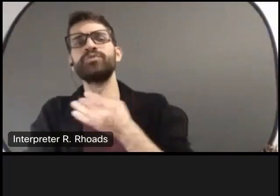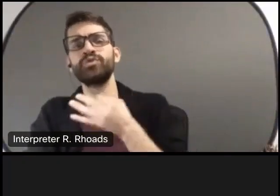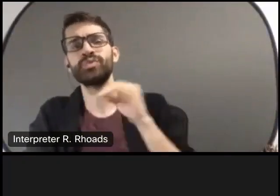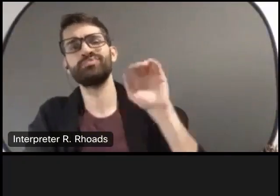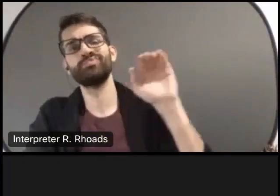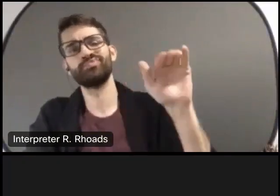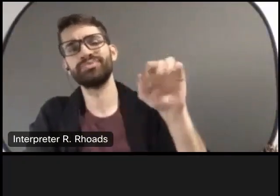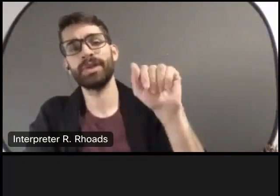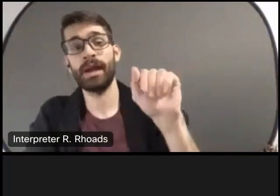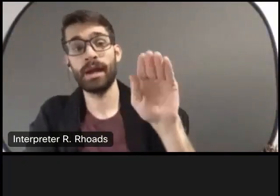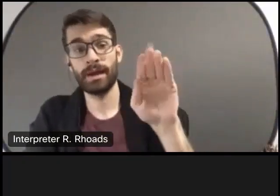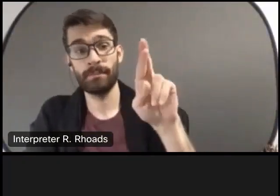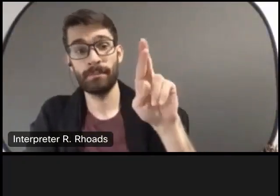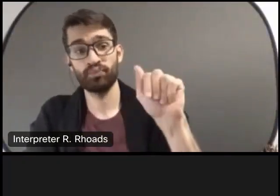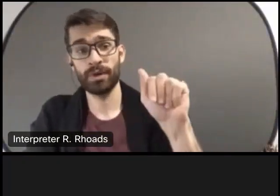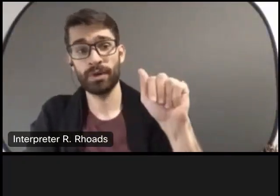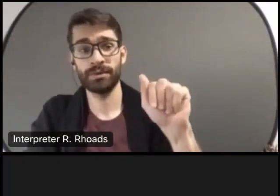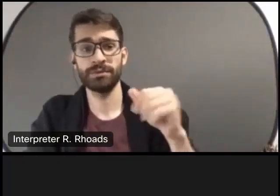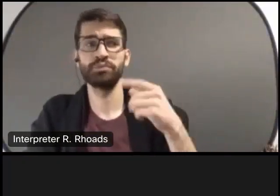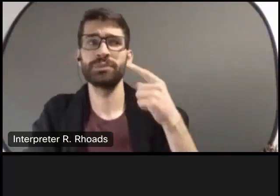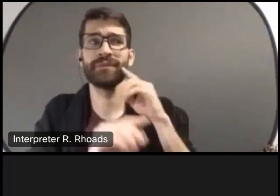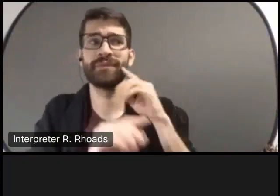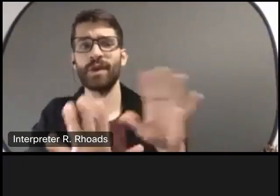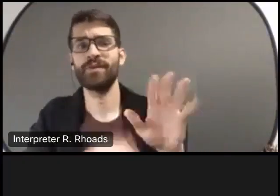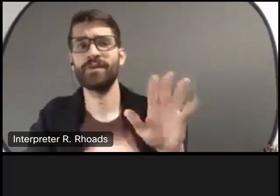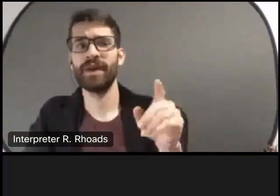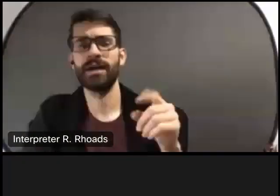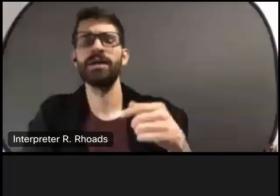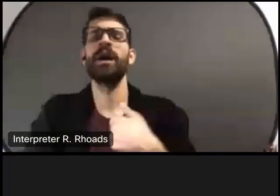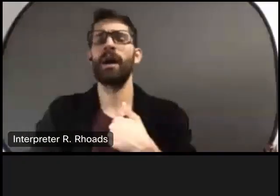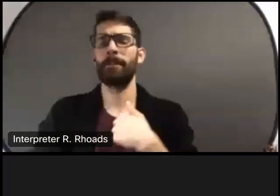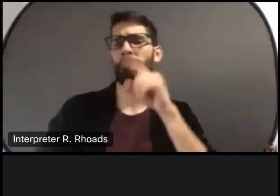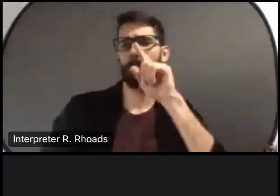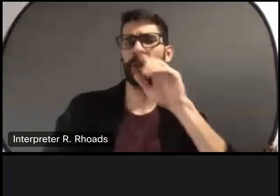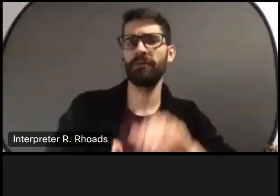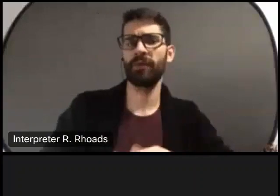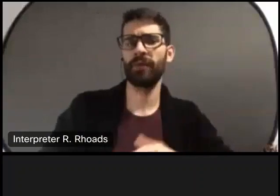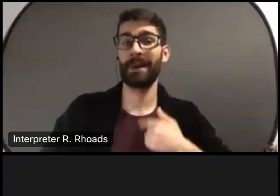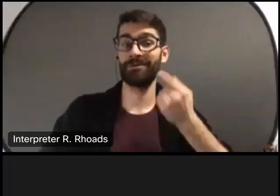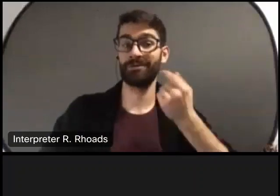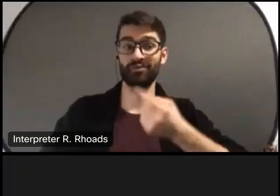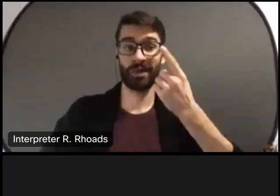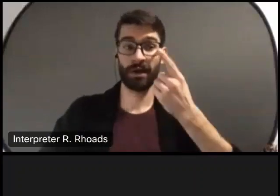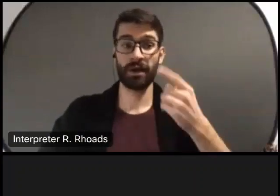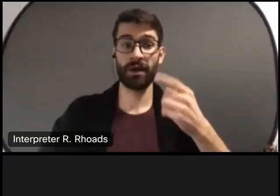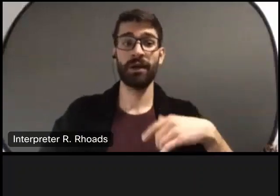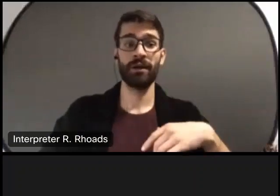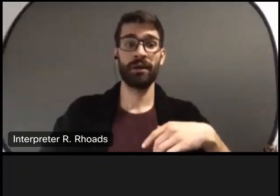clarification from them. My understanding was that the standing would convey to the new Commission